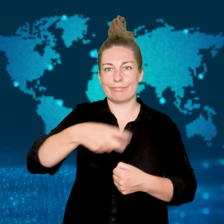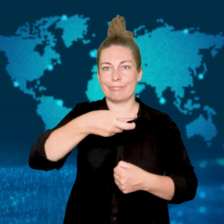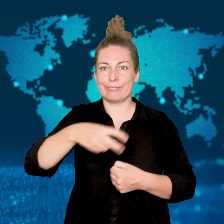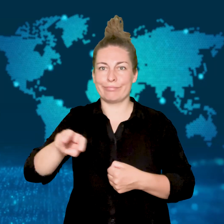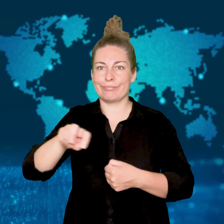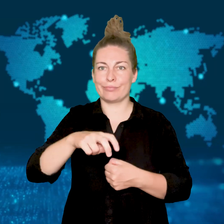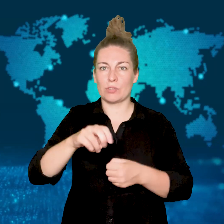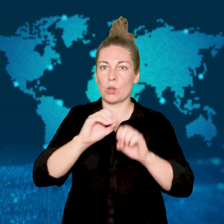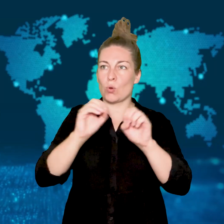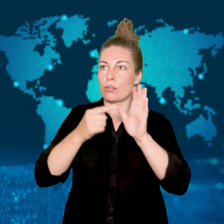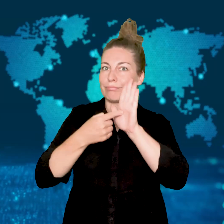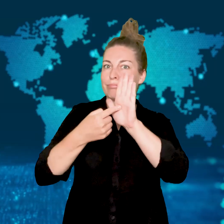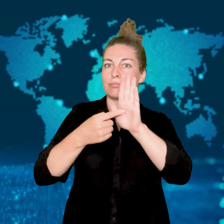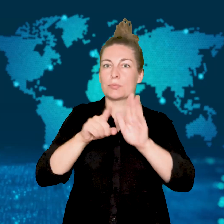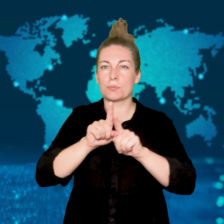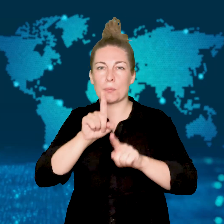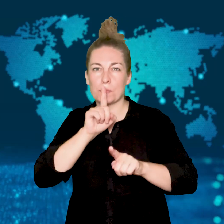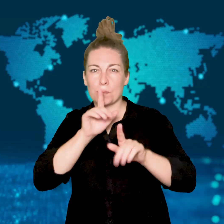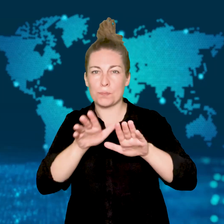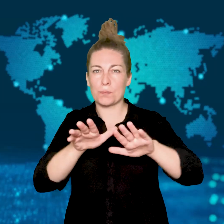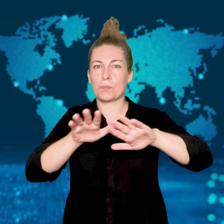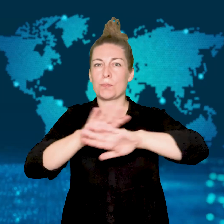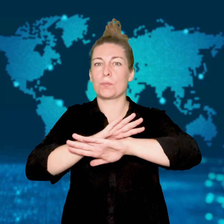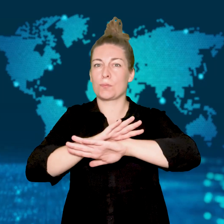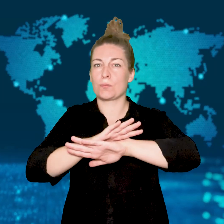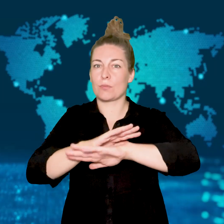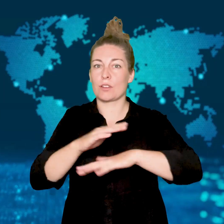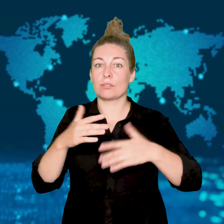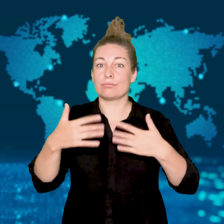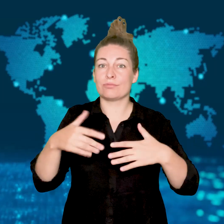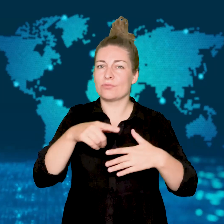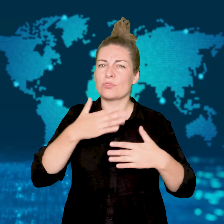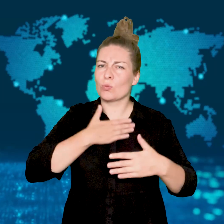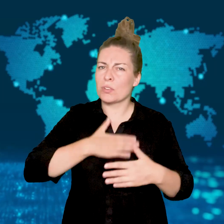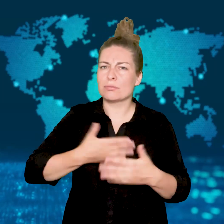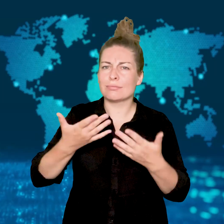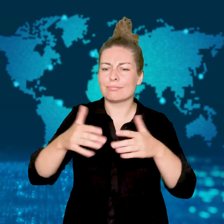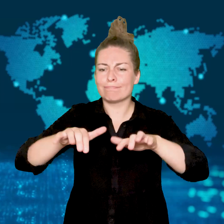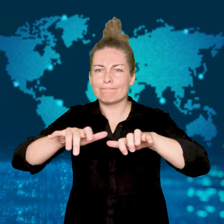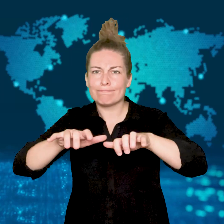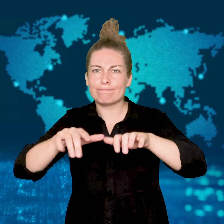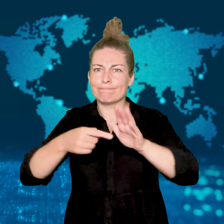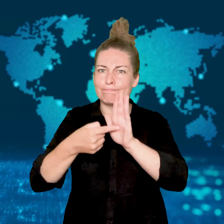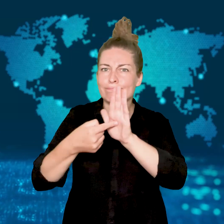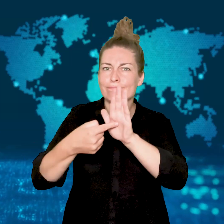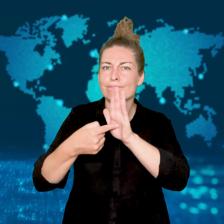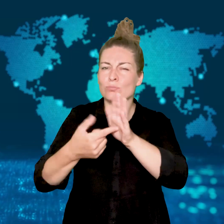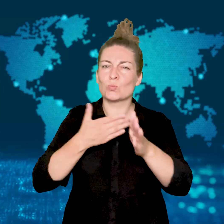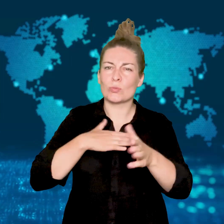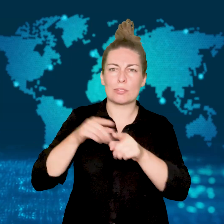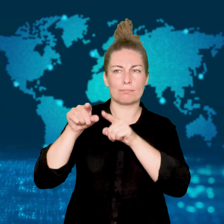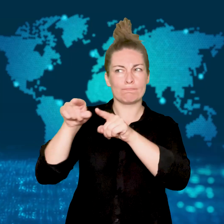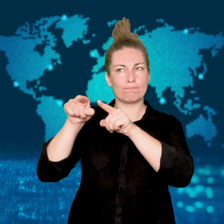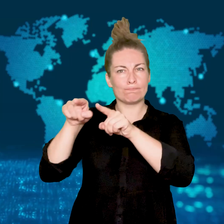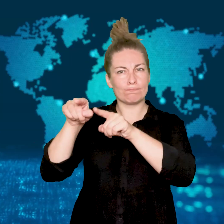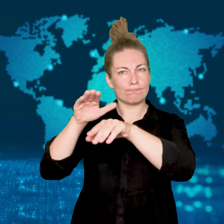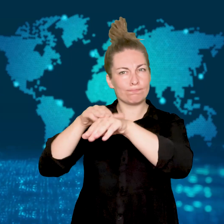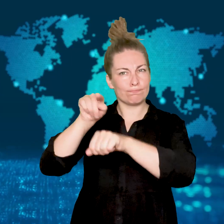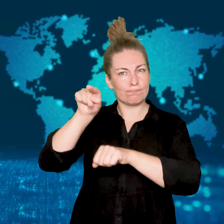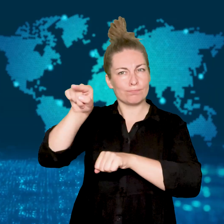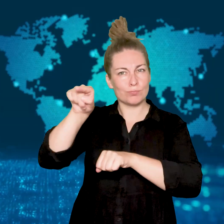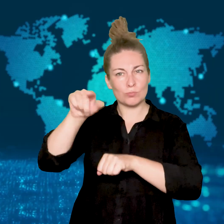the two anonymous accounts he has on X.